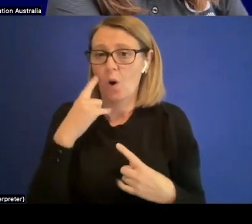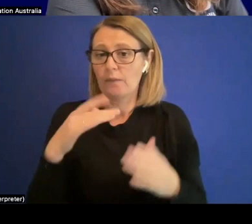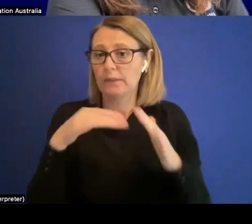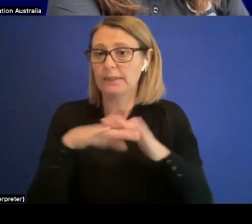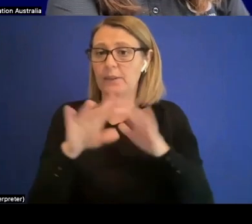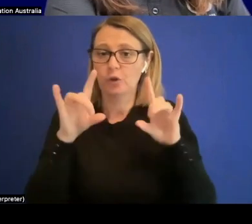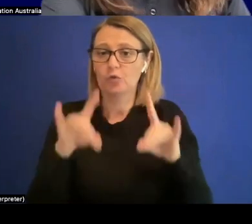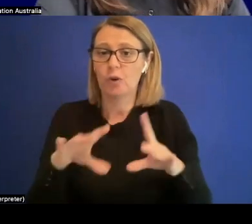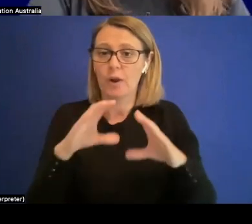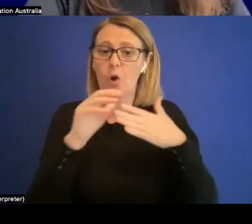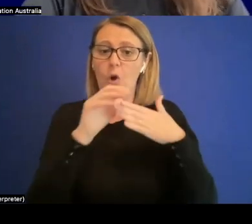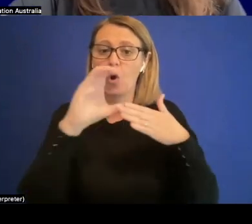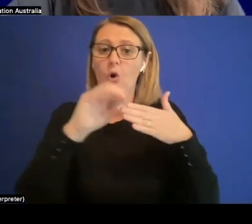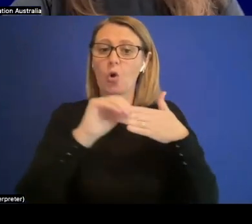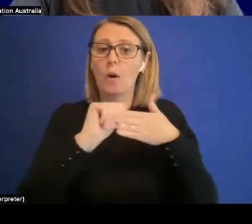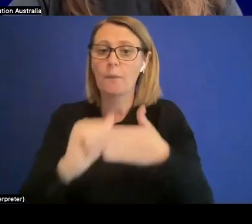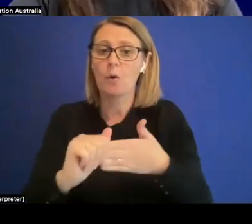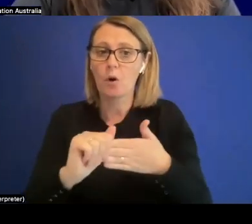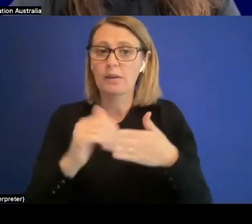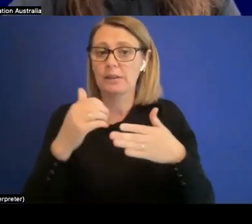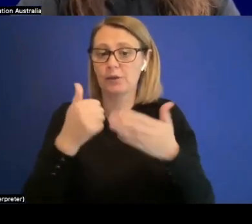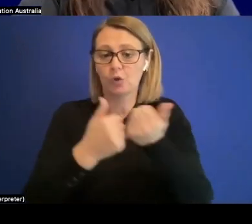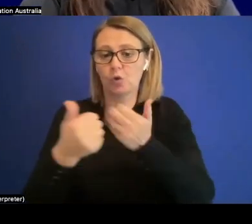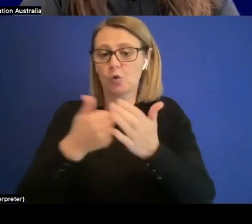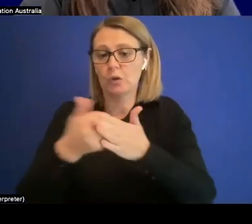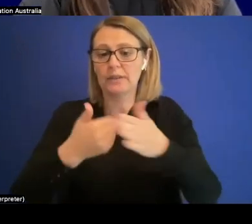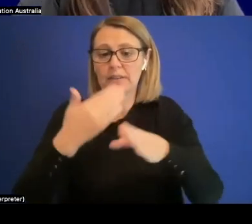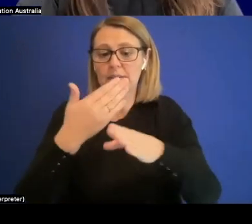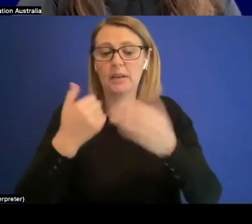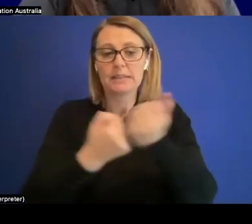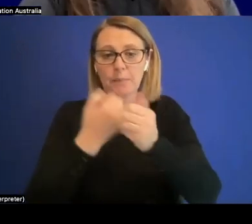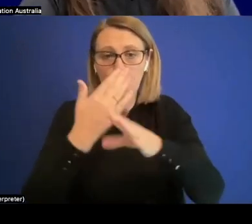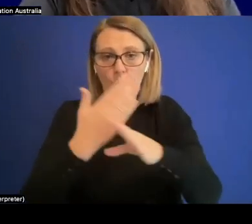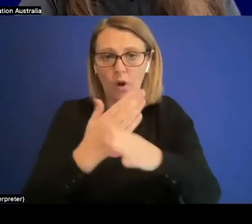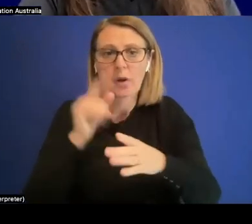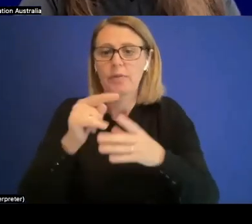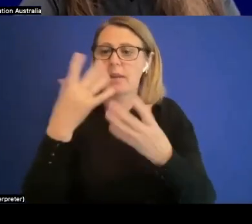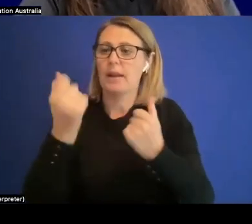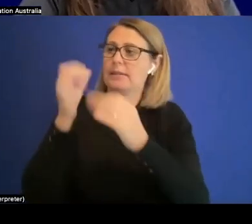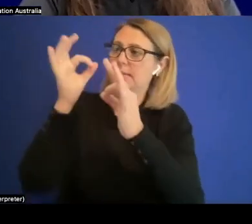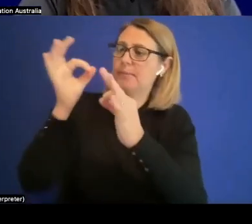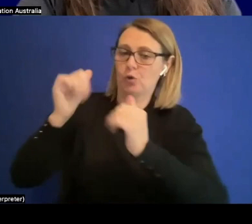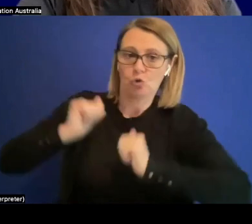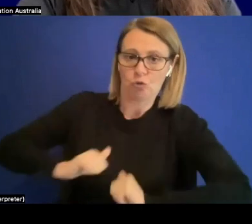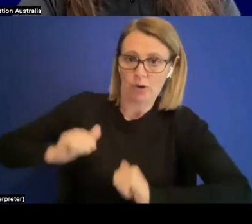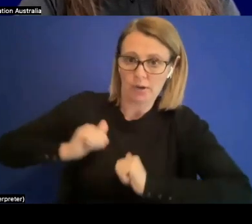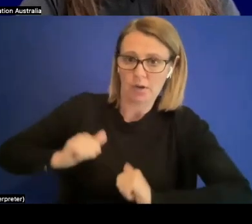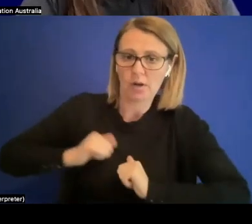guide is a support worker who has received specialist training or been upskilled in providing